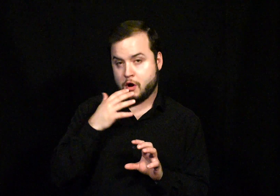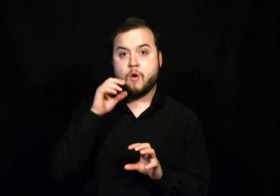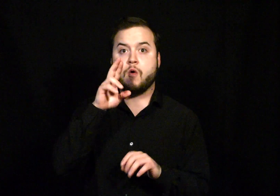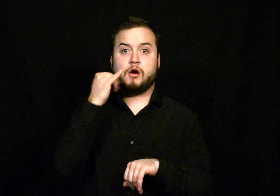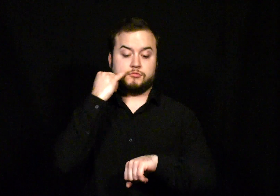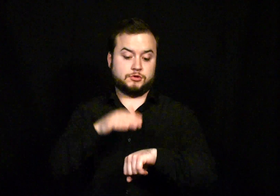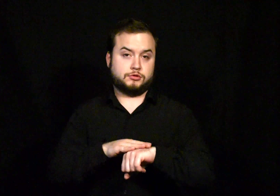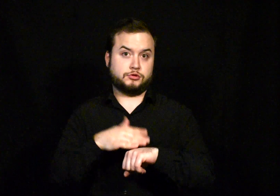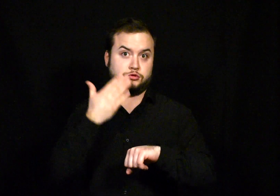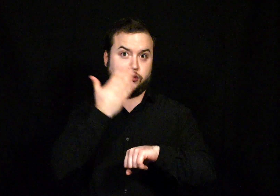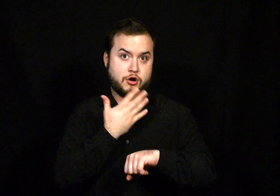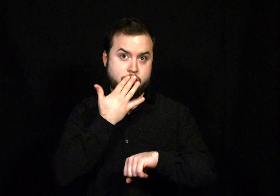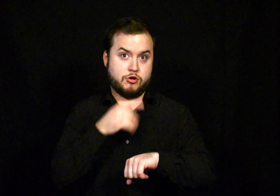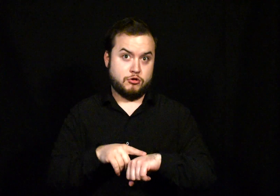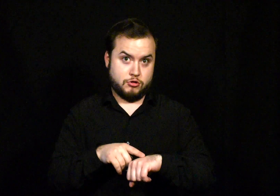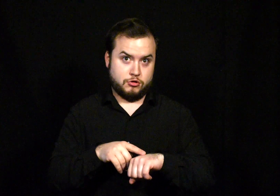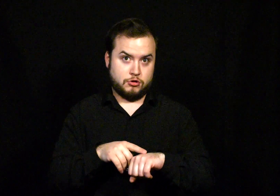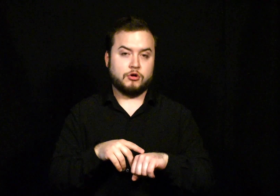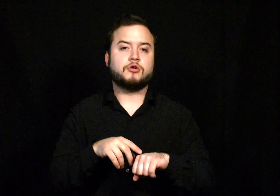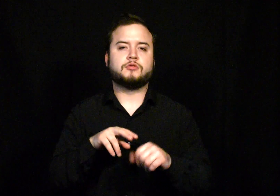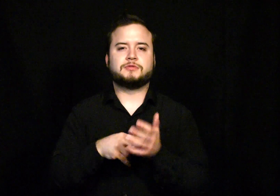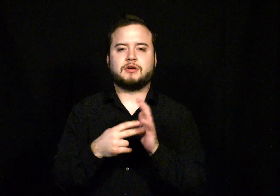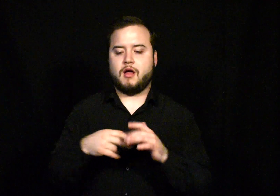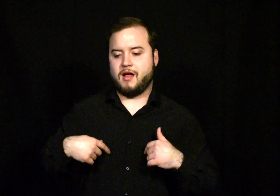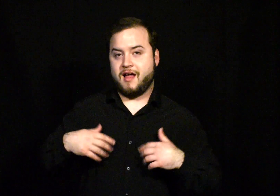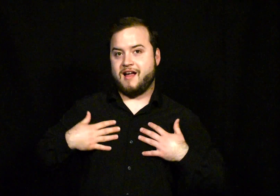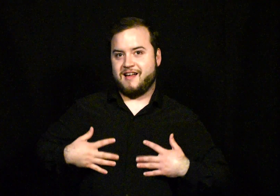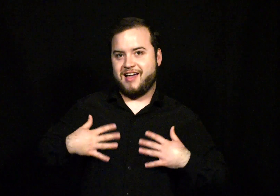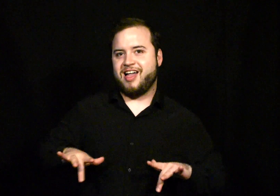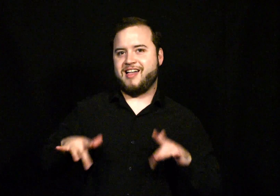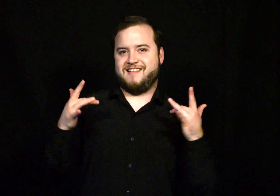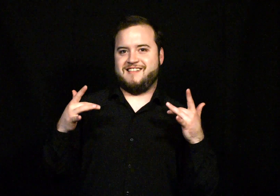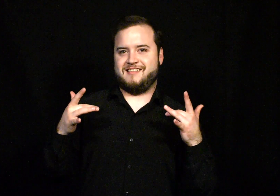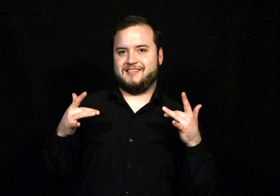Dark-skinned persons should wear lighter colors.